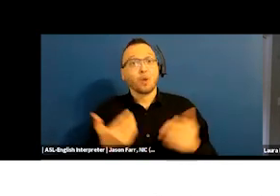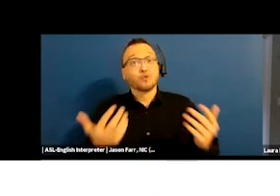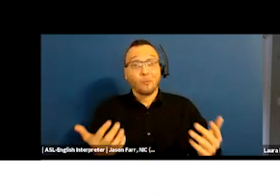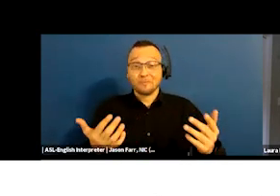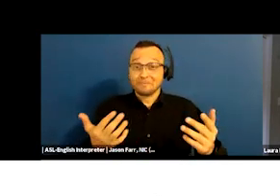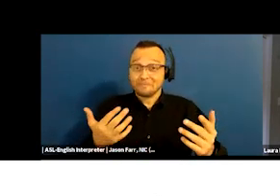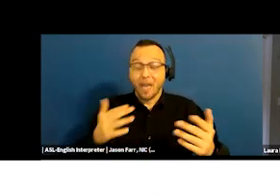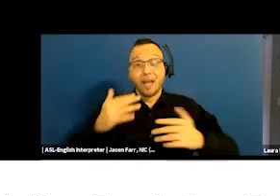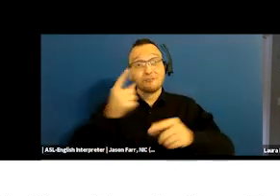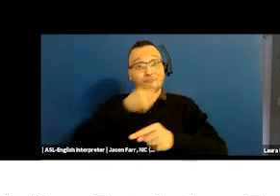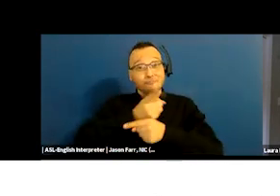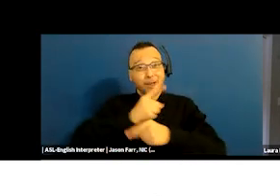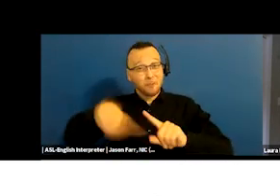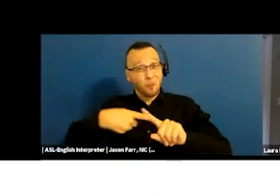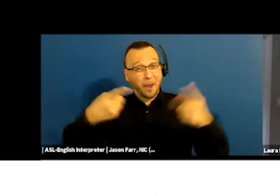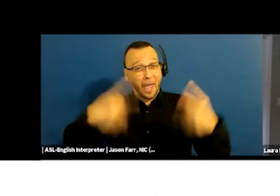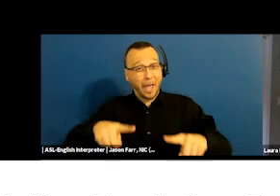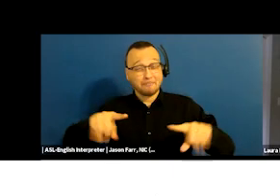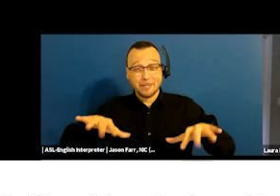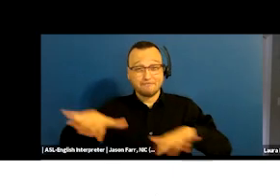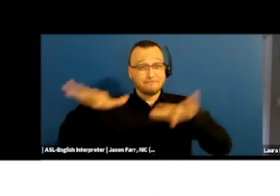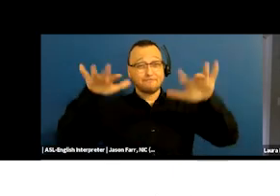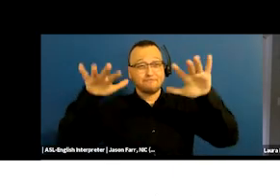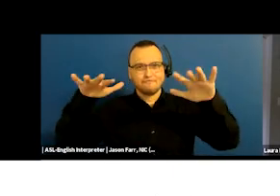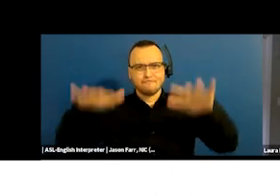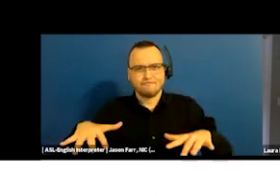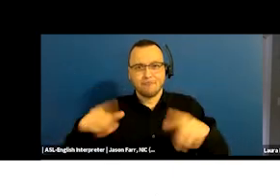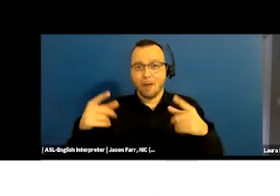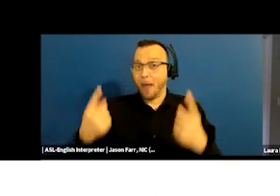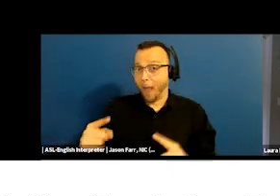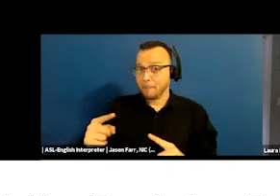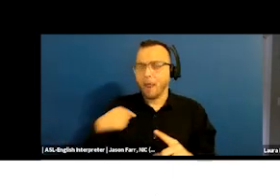as she walks us through debriefing escalation events. Thank you, Mari.